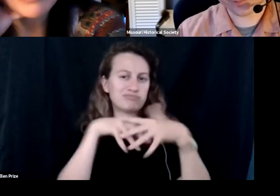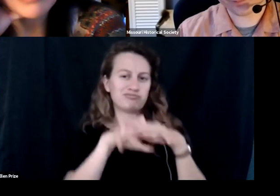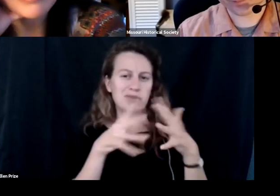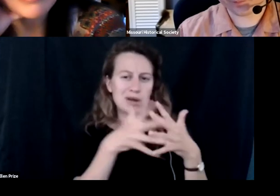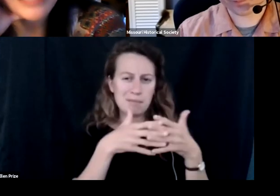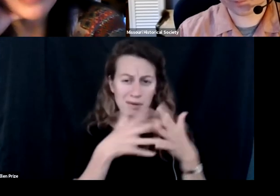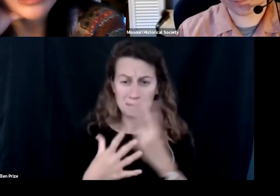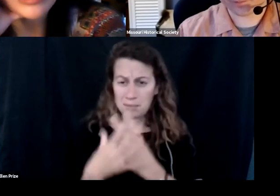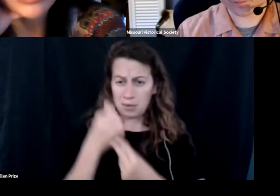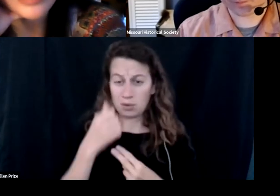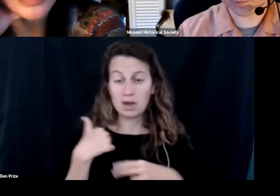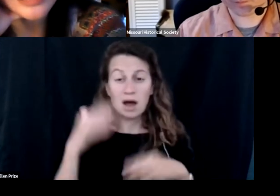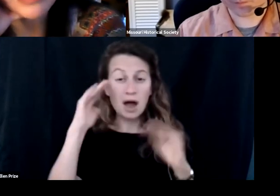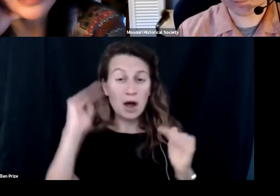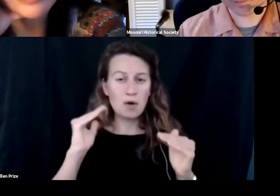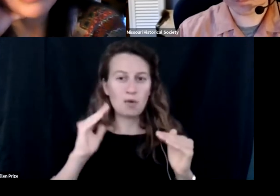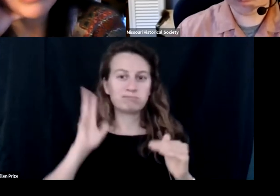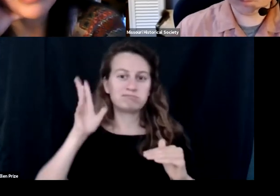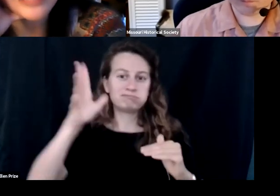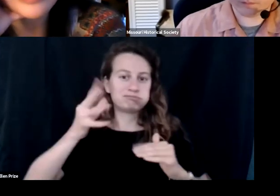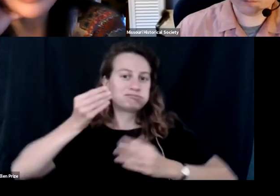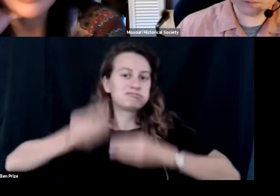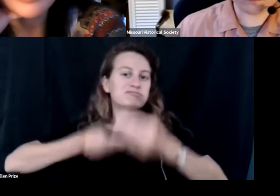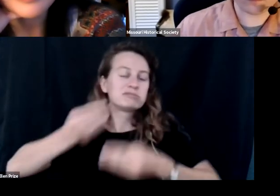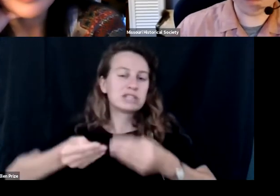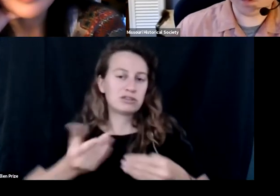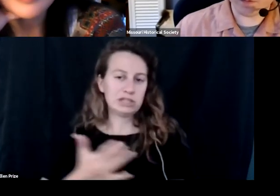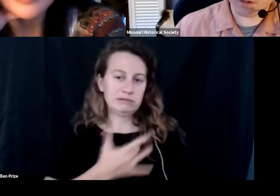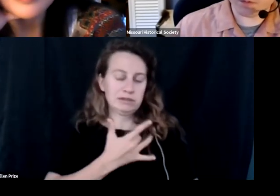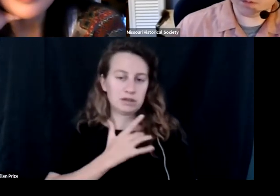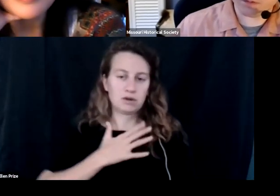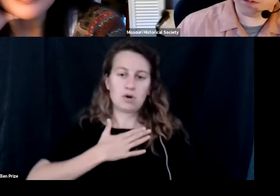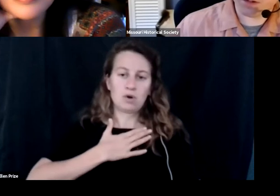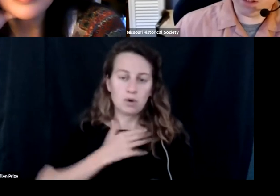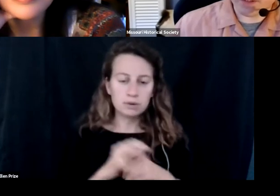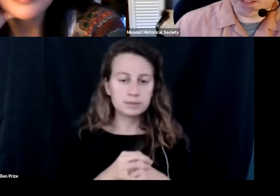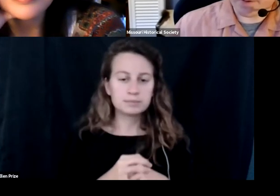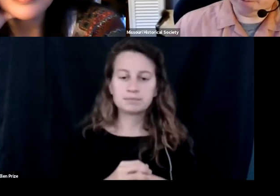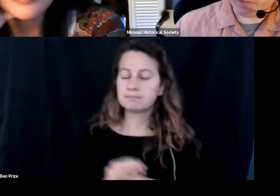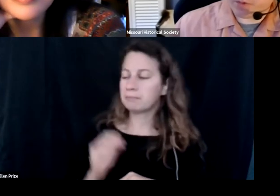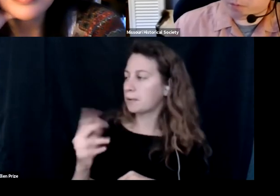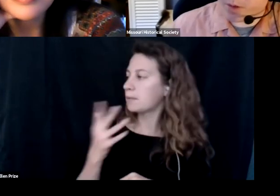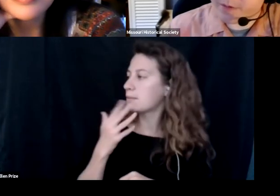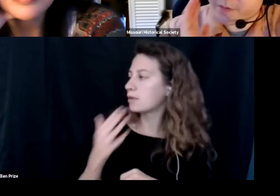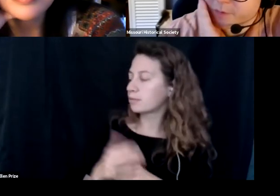like. And she she wrote an amazing book called The block manager, where a lot of these details came out. And I do have